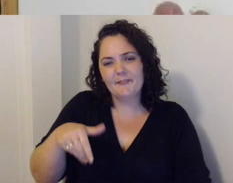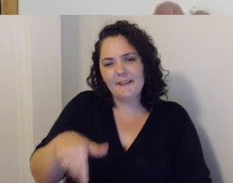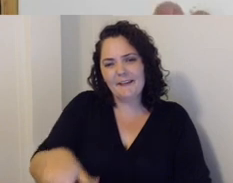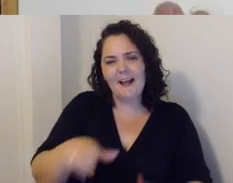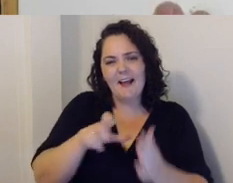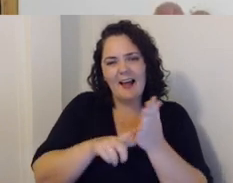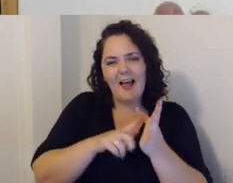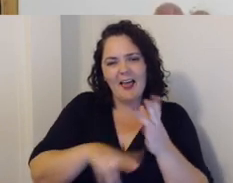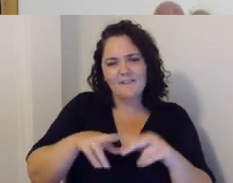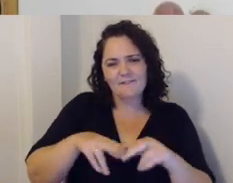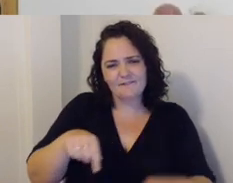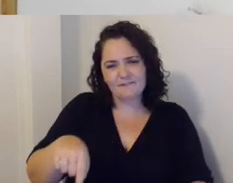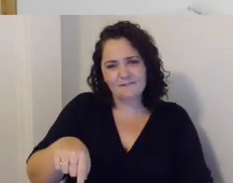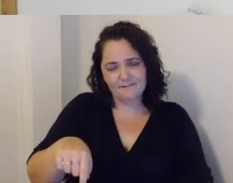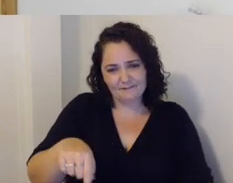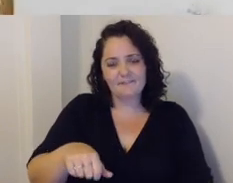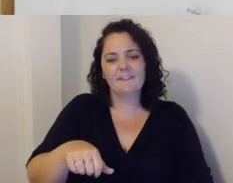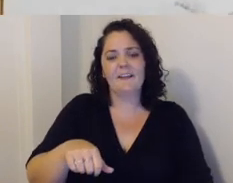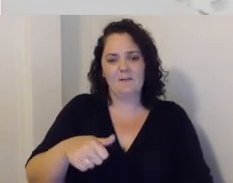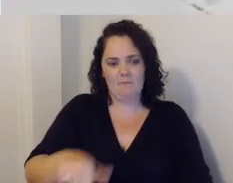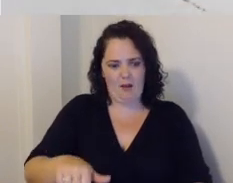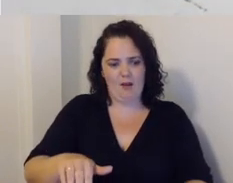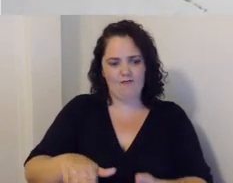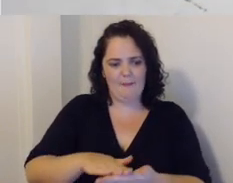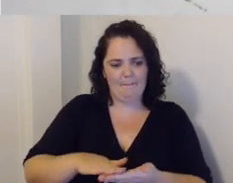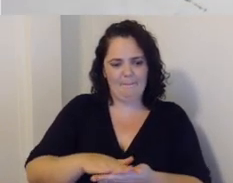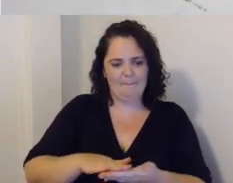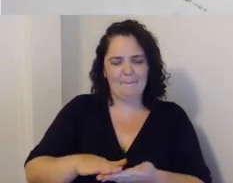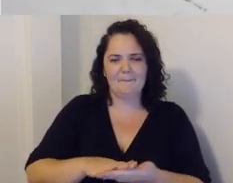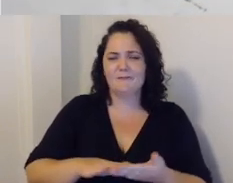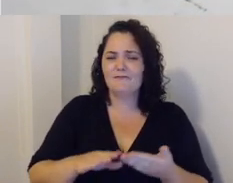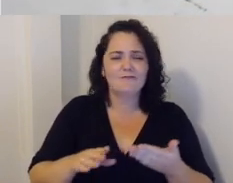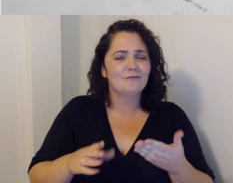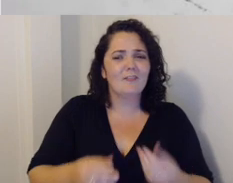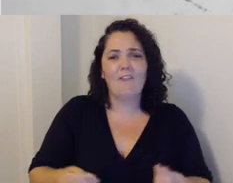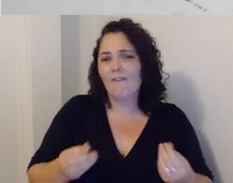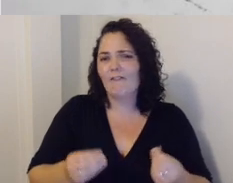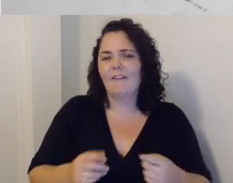the shin into the foot can just be rubbed back through and allowed to be very very soft and very